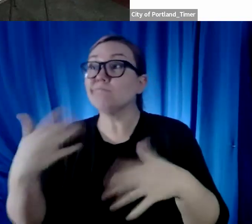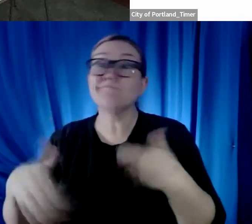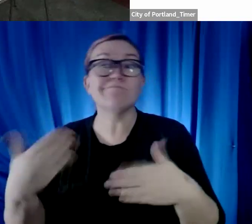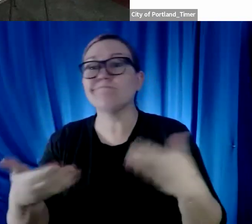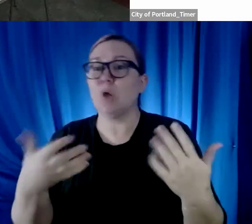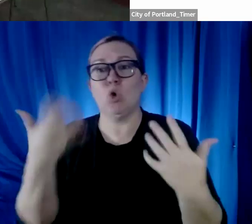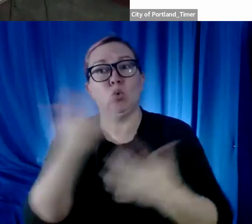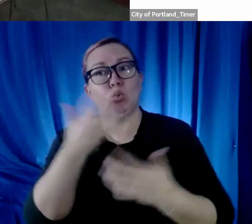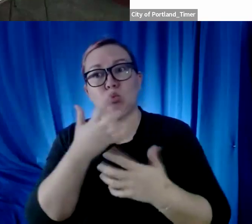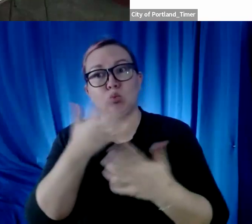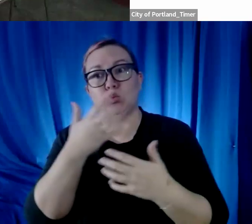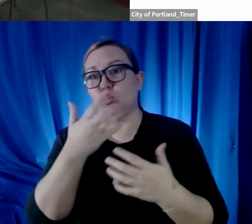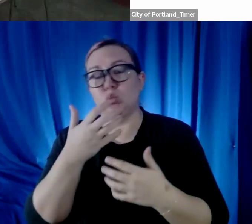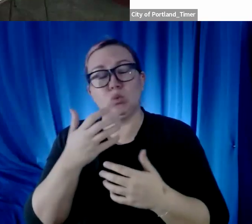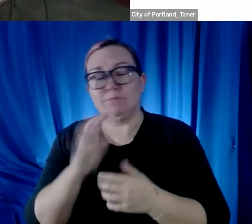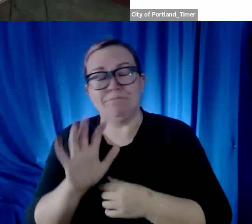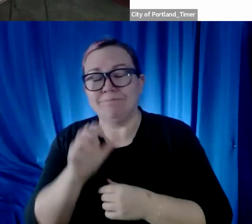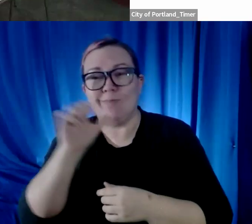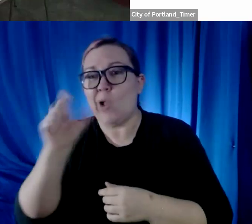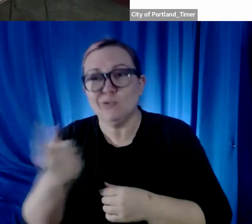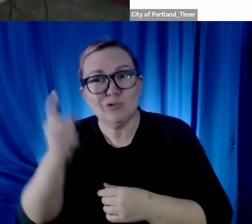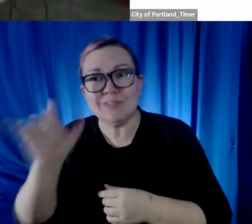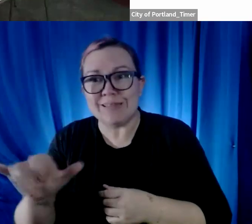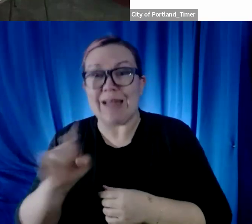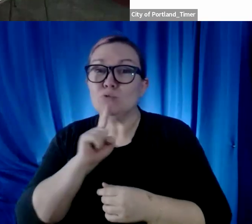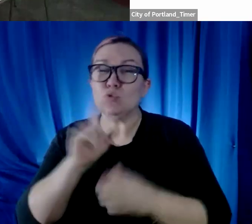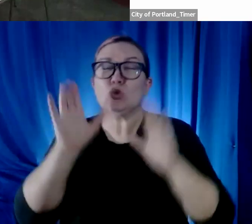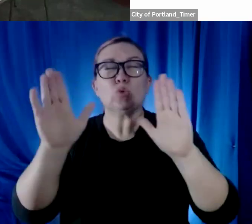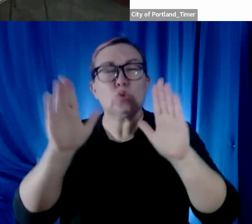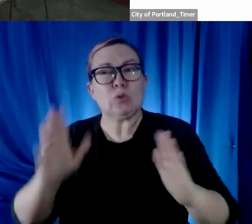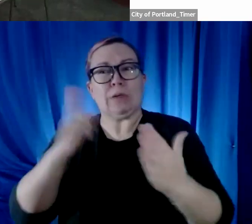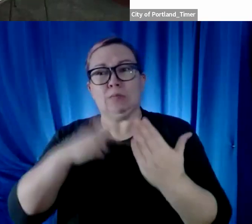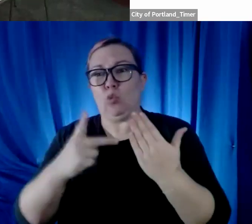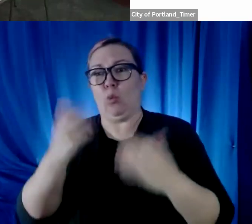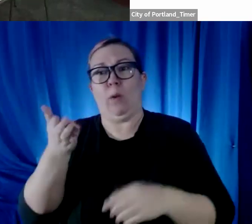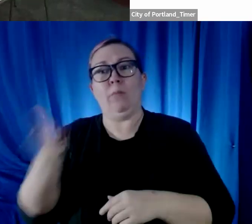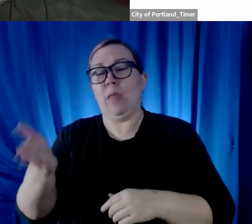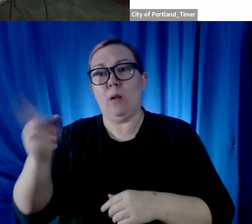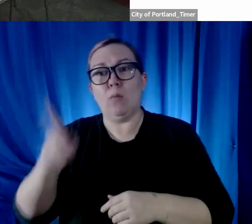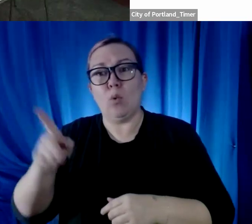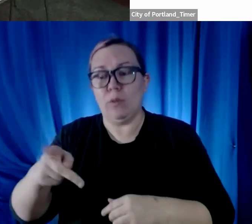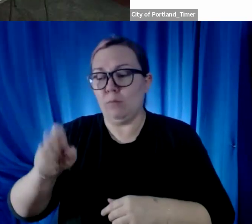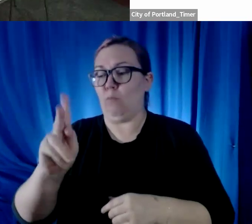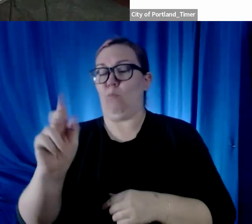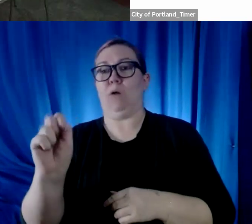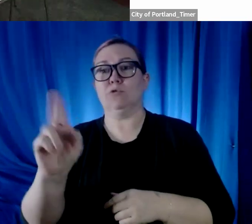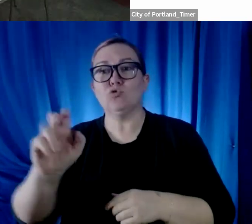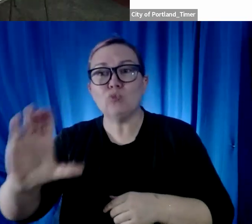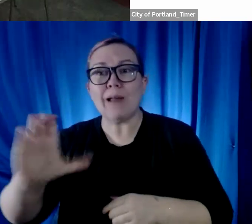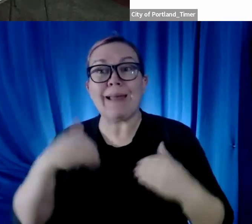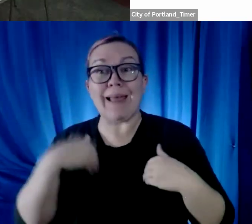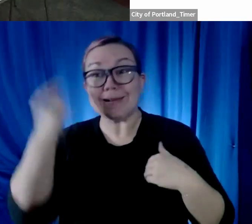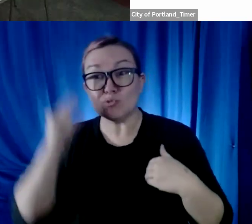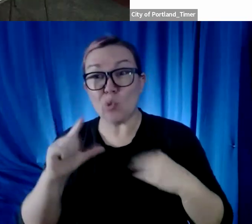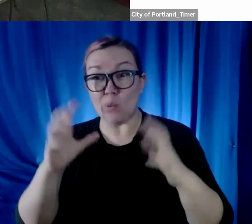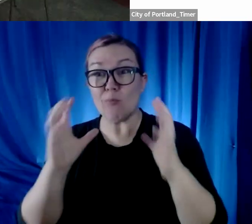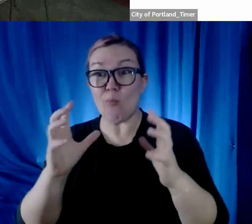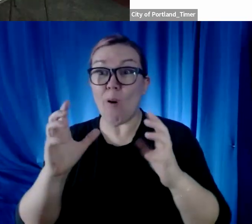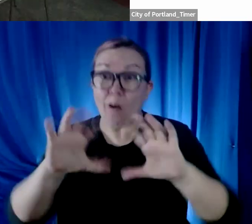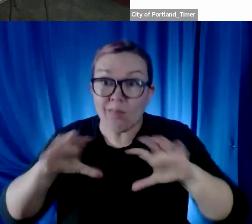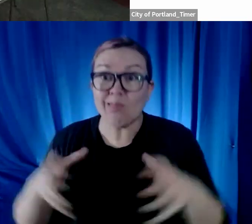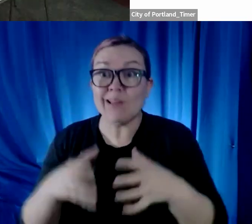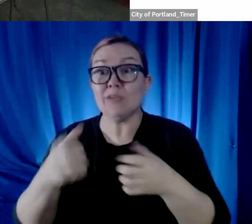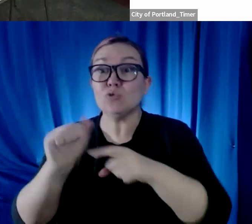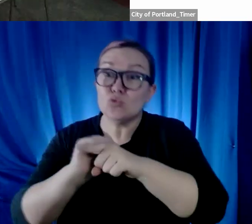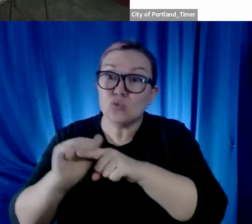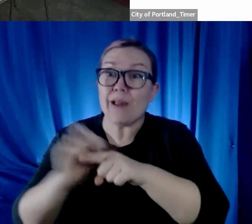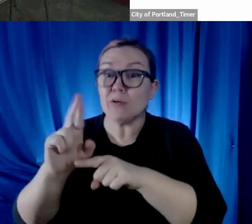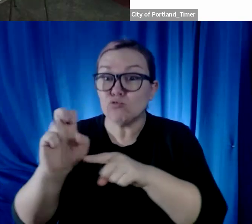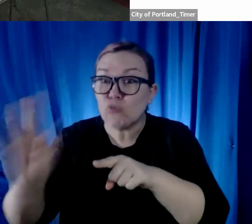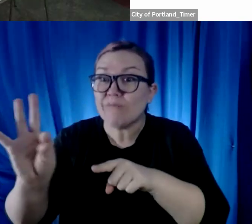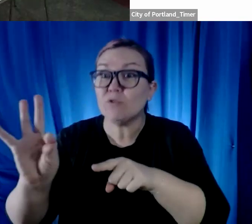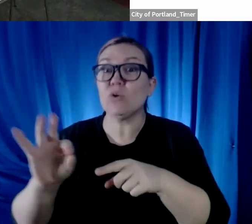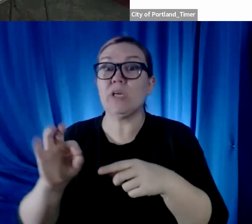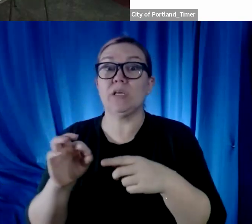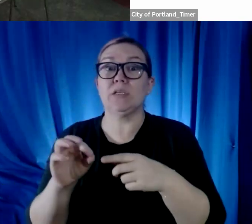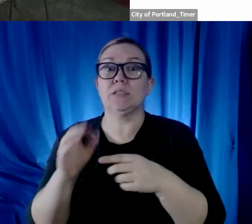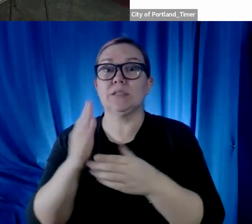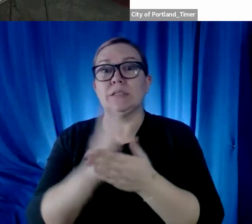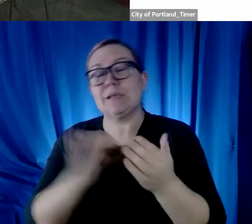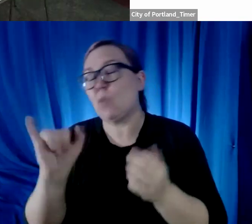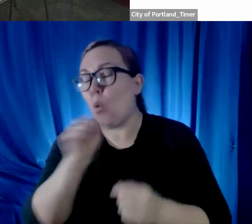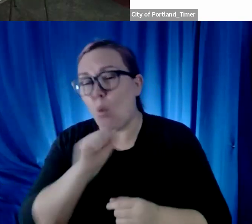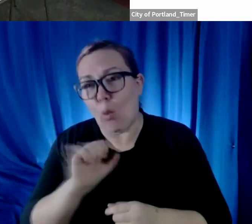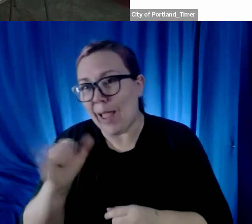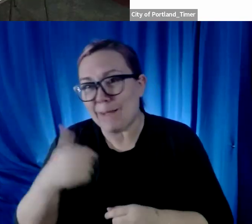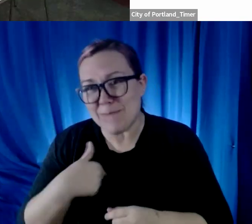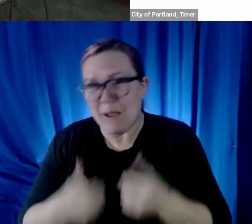Forget about it. No. There is a great that Portland Parks and Recs puts on the Golden Ball League to train referees, some old like me, but most of them chairs.